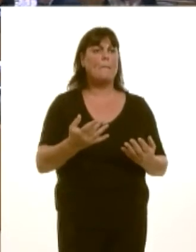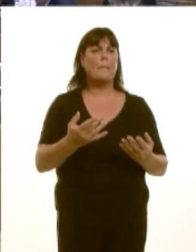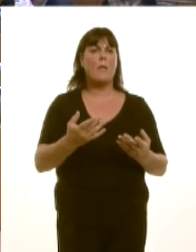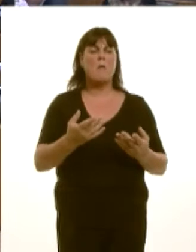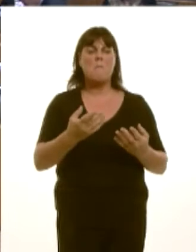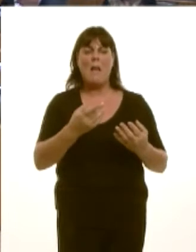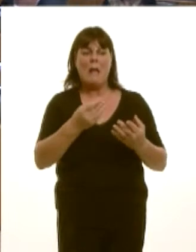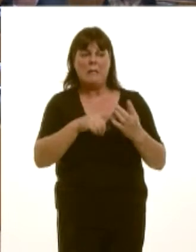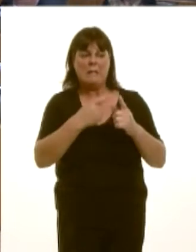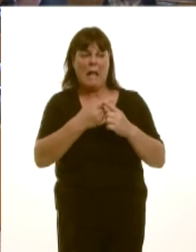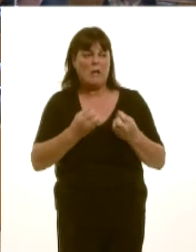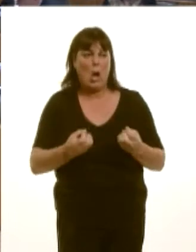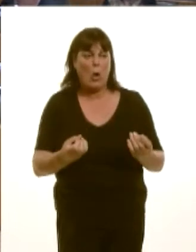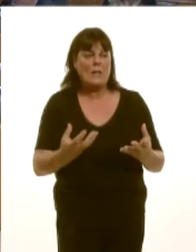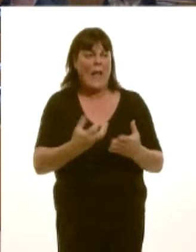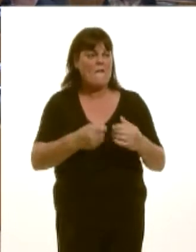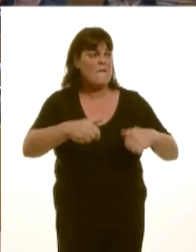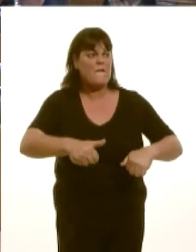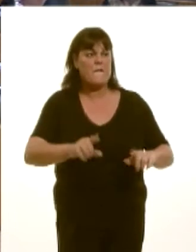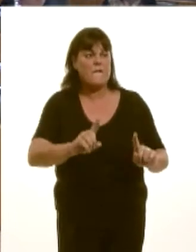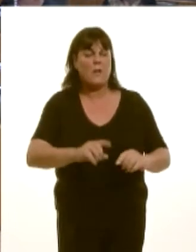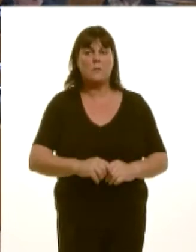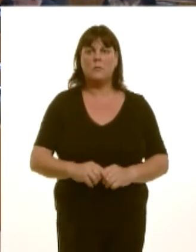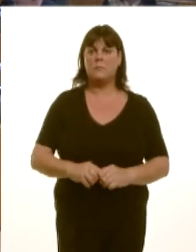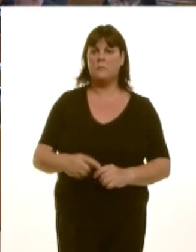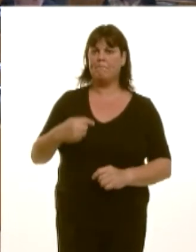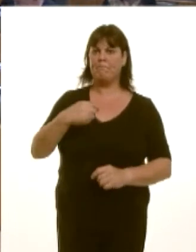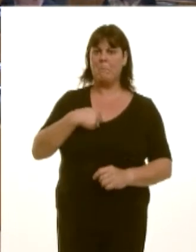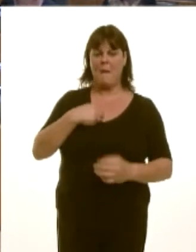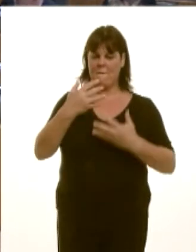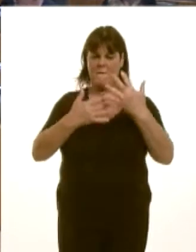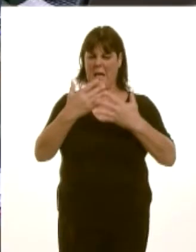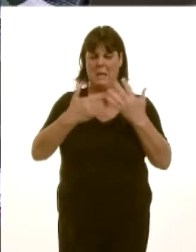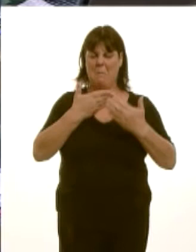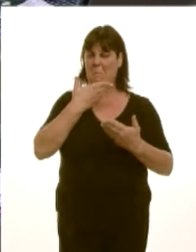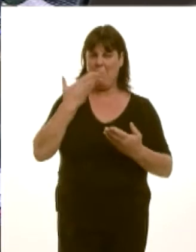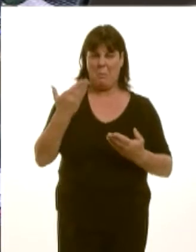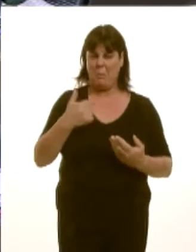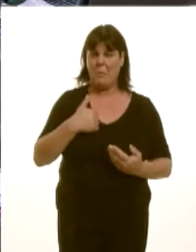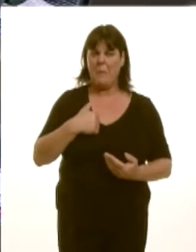of this tax? Carwyn Jones: I have no specific figures on that, but, considering what I see in my constituency,